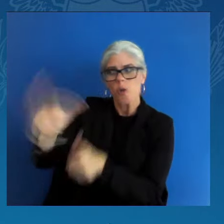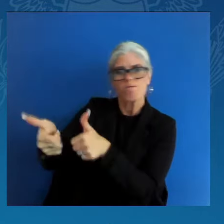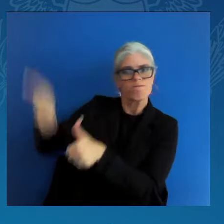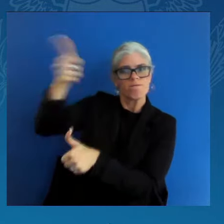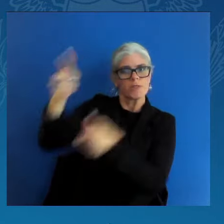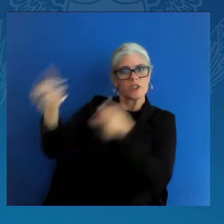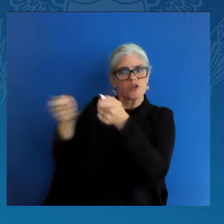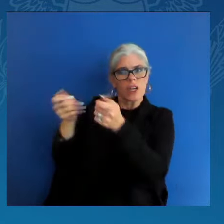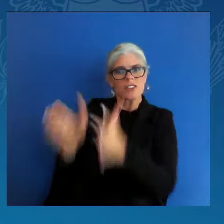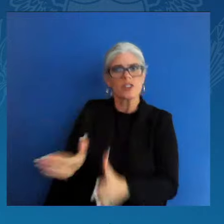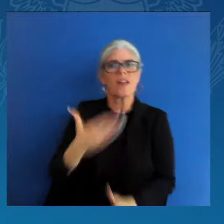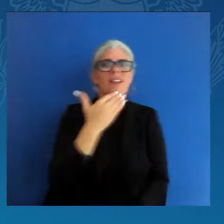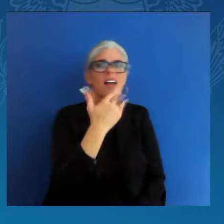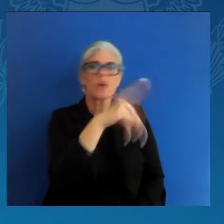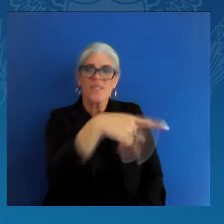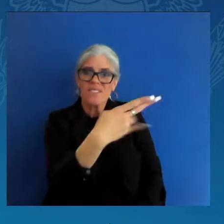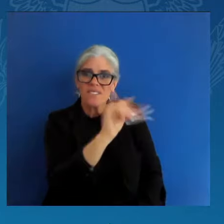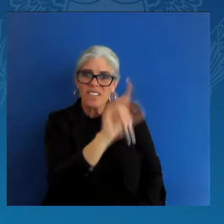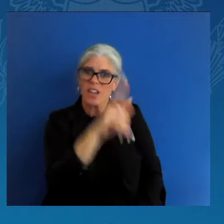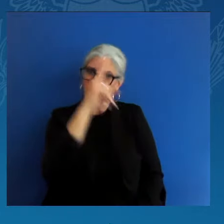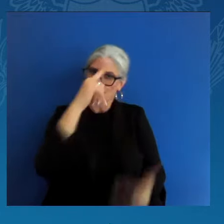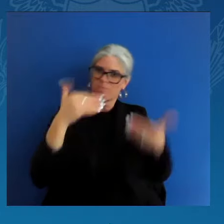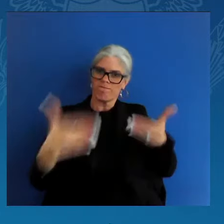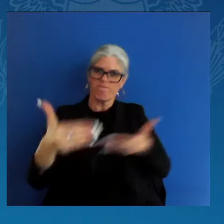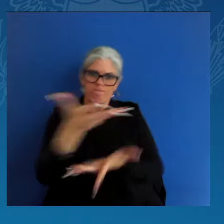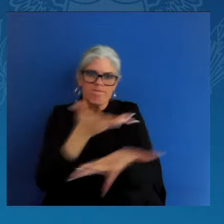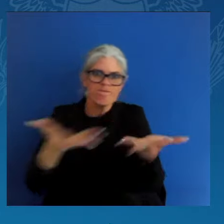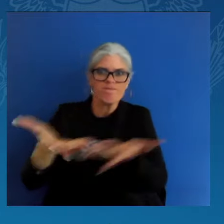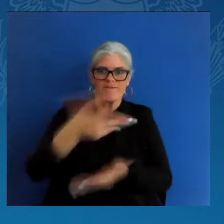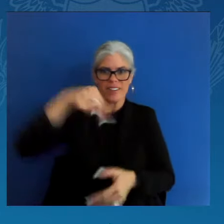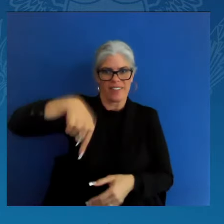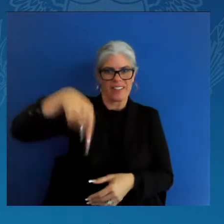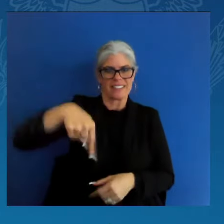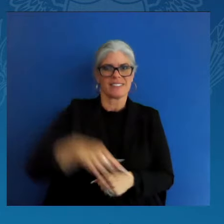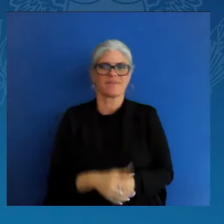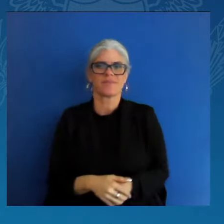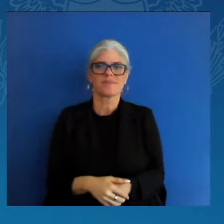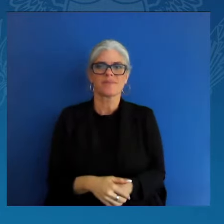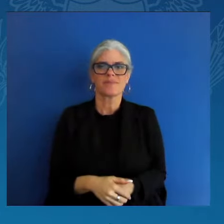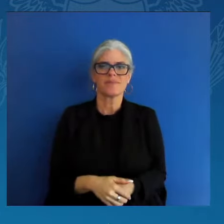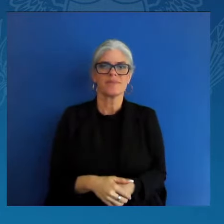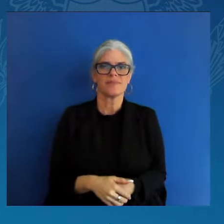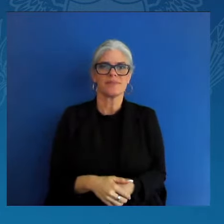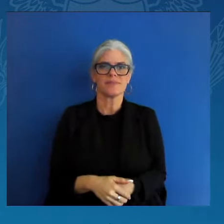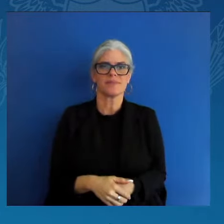thank them in advance for that. The discussion really demonstrated the breadth